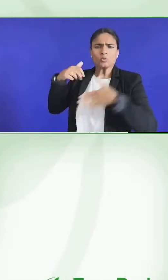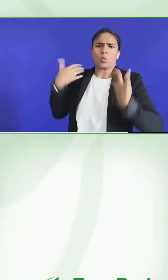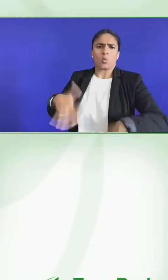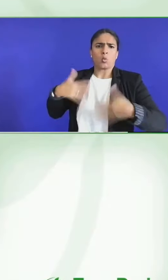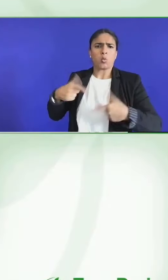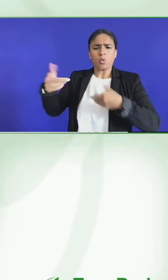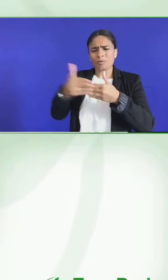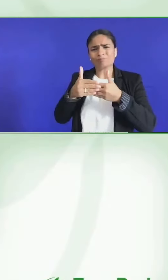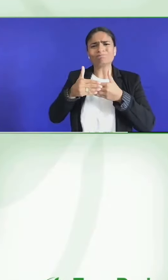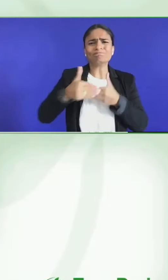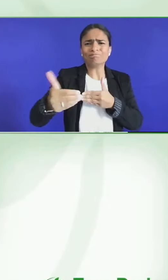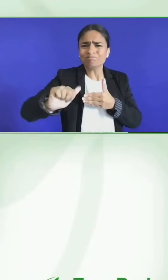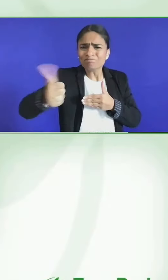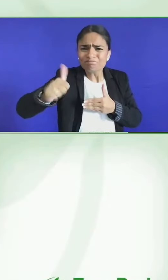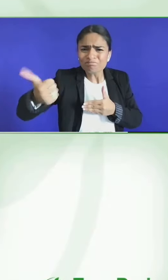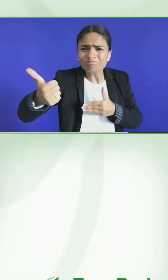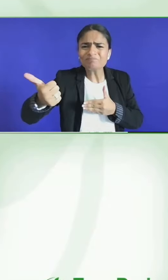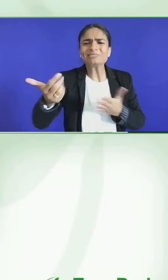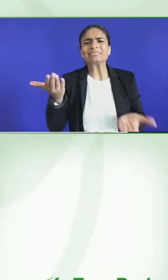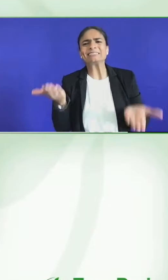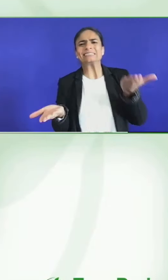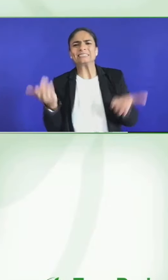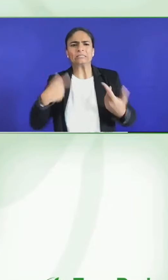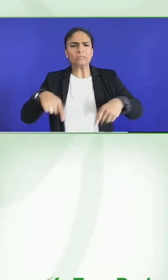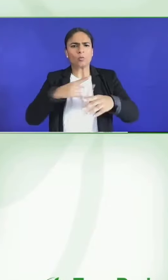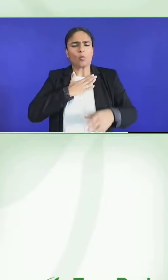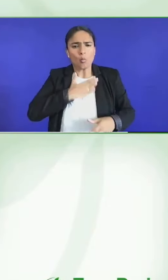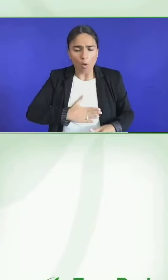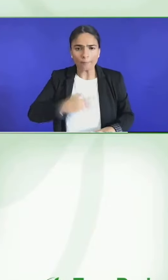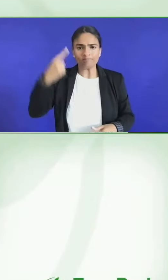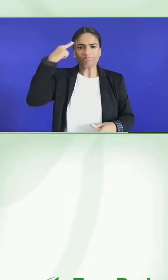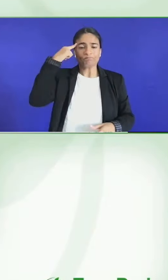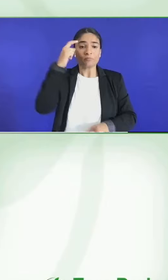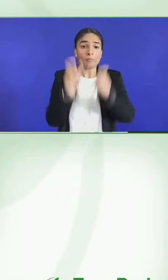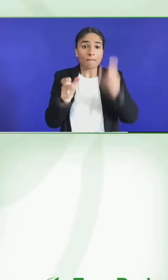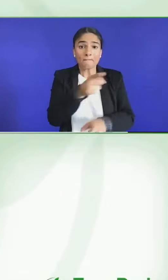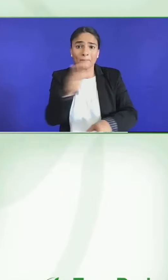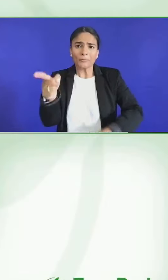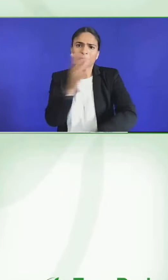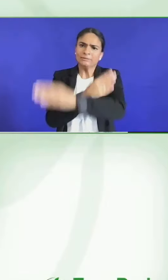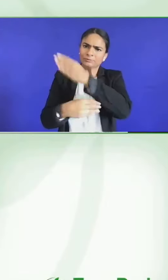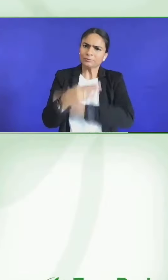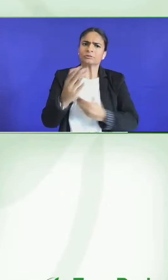looking into how to improve existing personal budget systems around Europe.